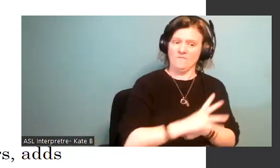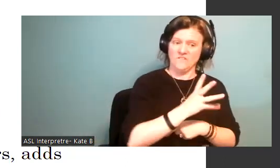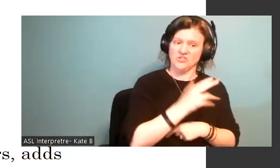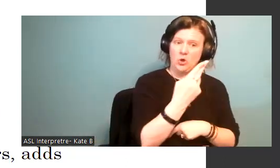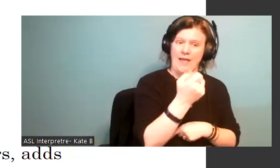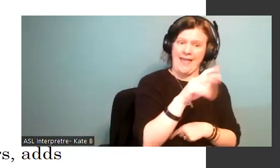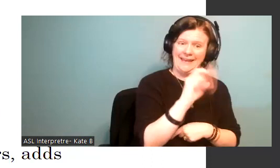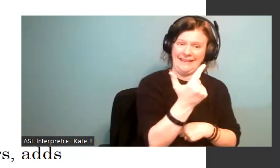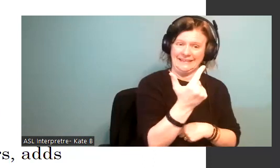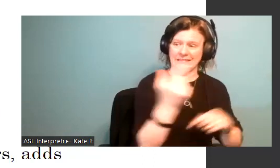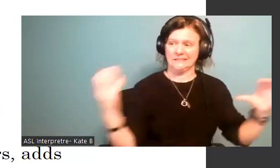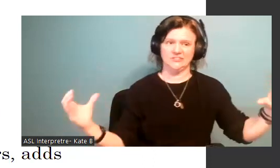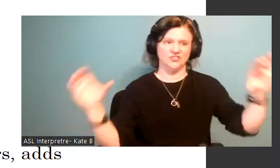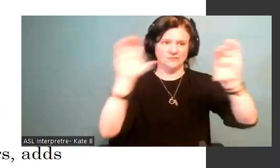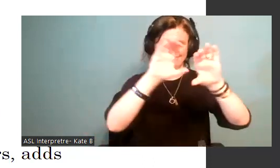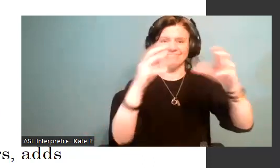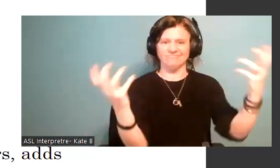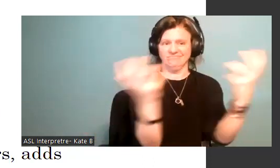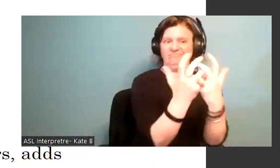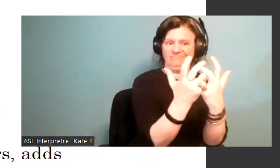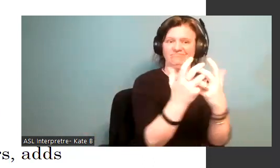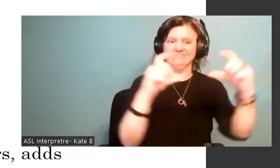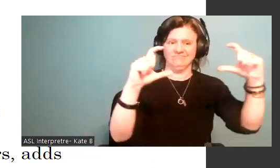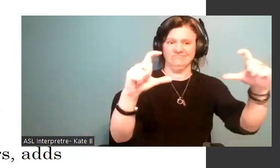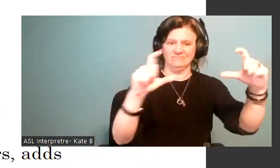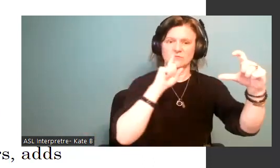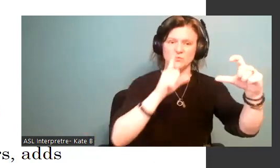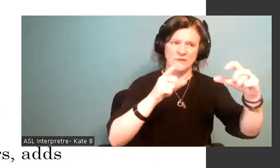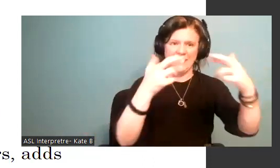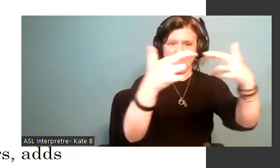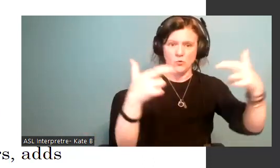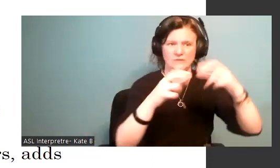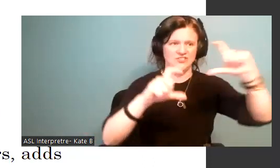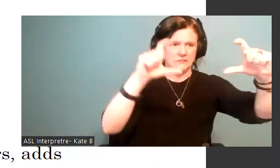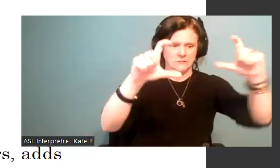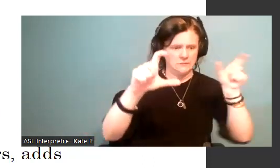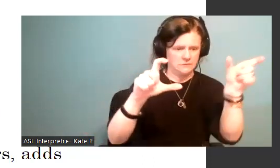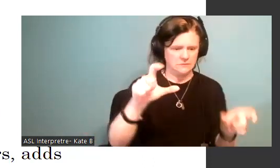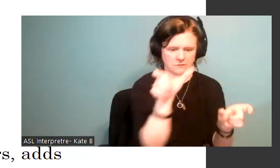page. They can be things like, main, said bar, content info. These are different from headings